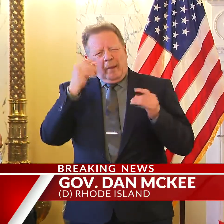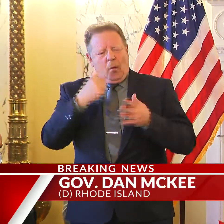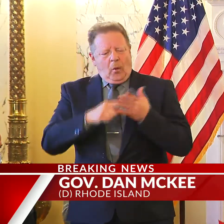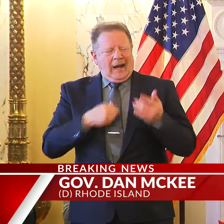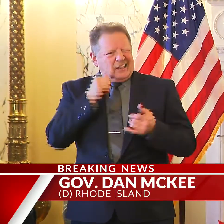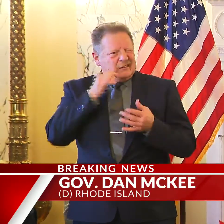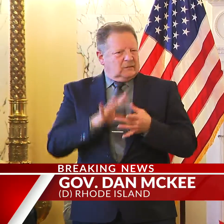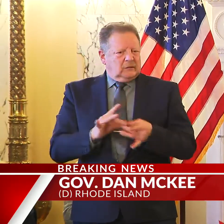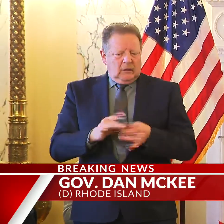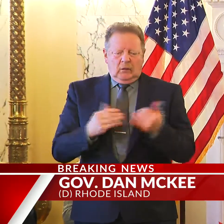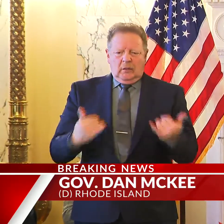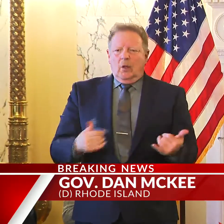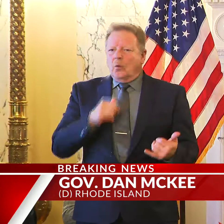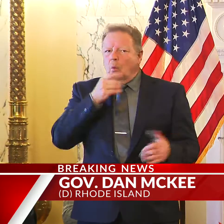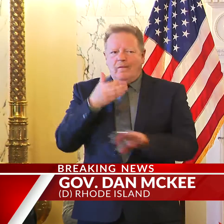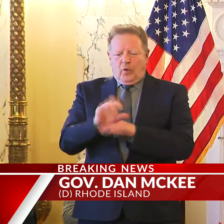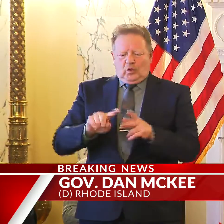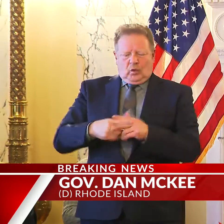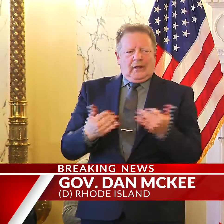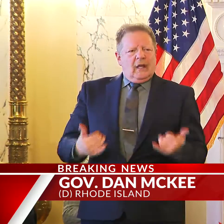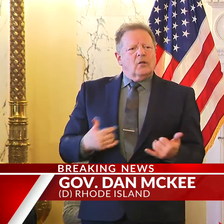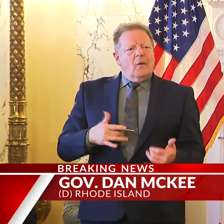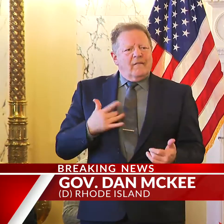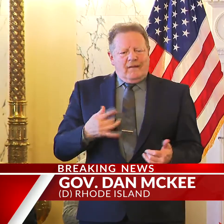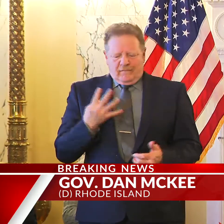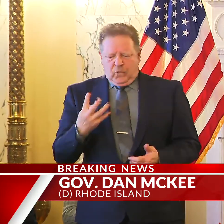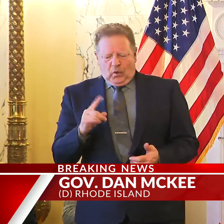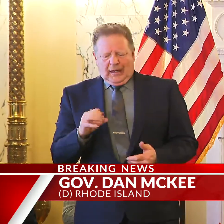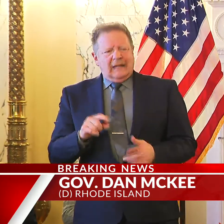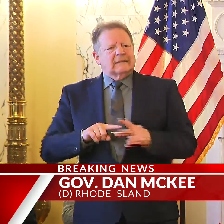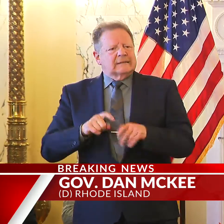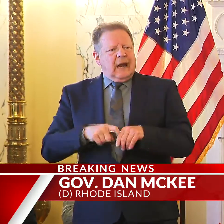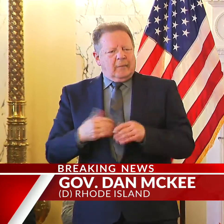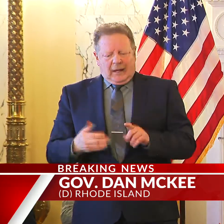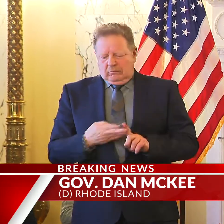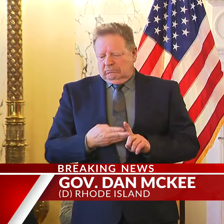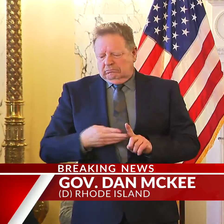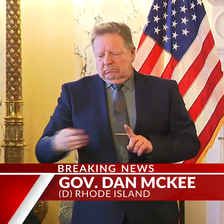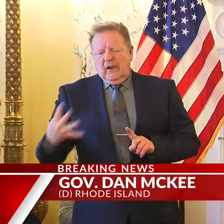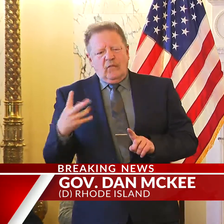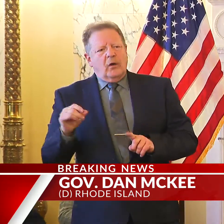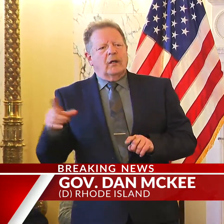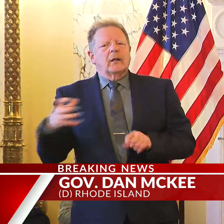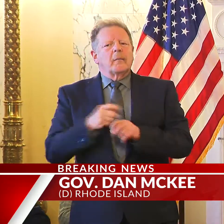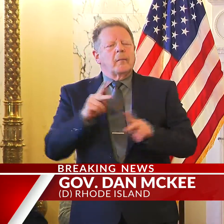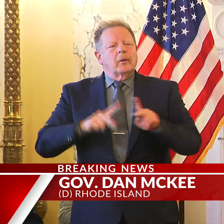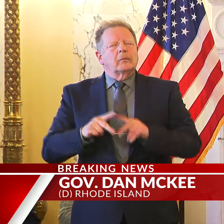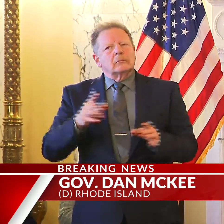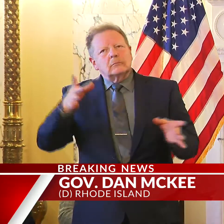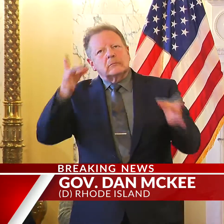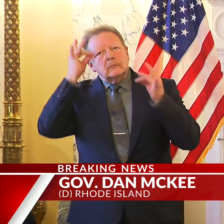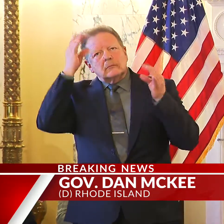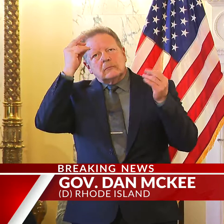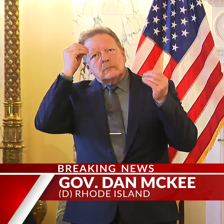MAKE SURE THAT WE HAVE TOUGH TIME FOR EVERYBODY TO I JUST WHAT WE'RE DOING SO THAT WHEN WE COME OUT ON, WE THINK THAT